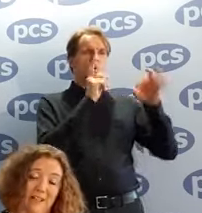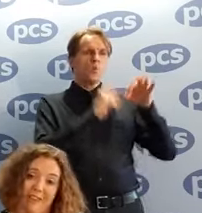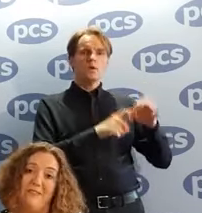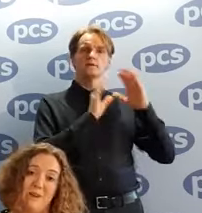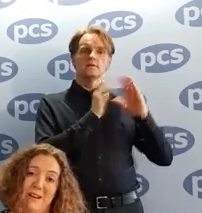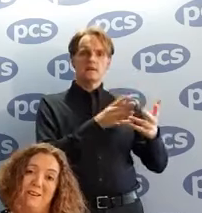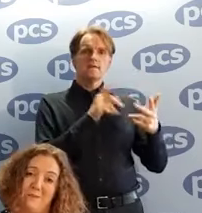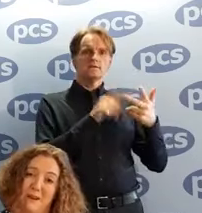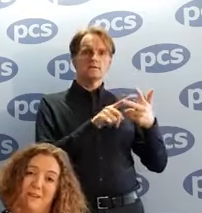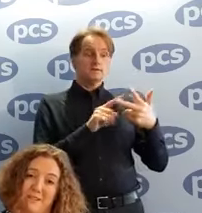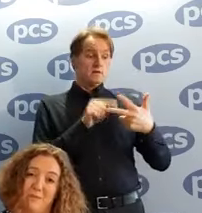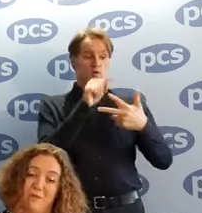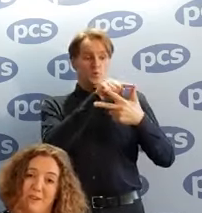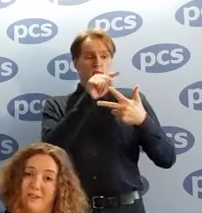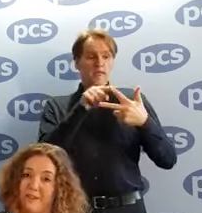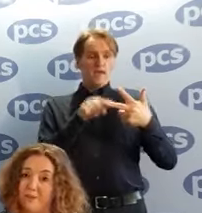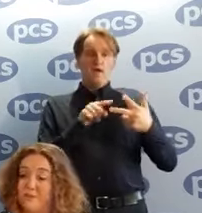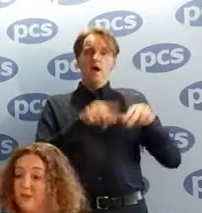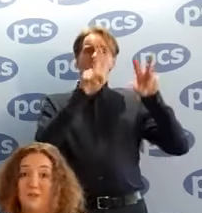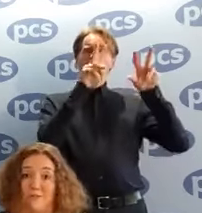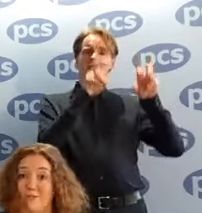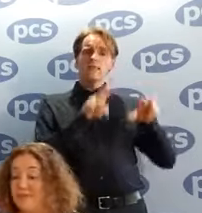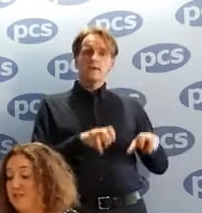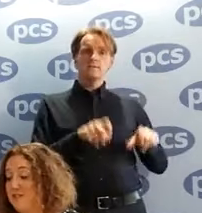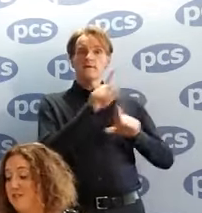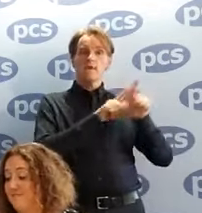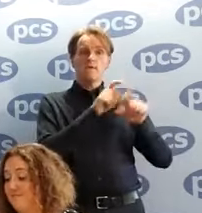that really underpins a number of the other themes of our conference this year.